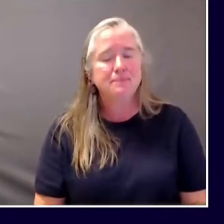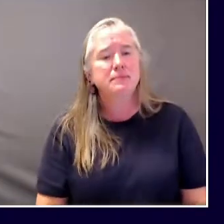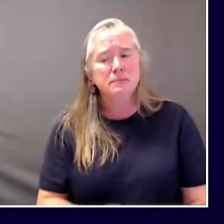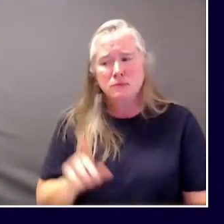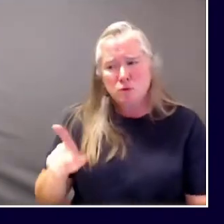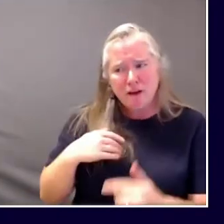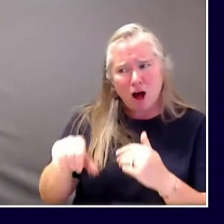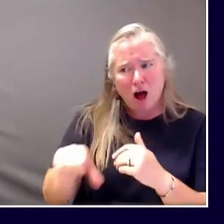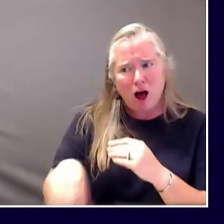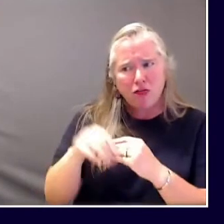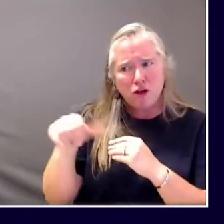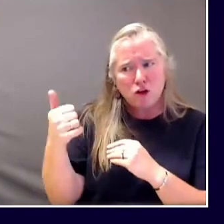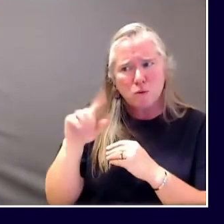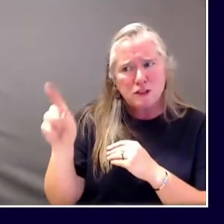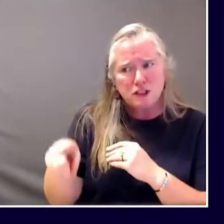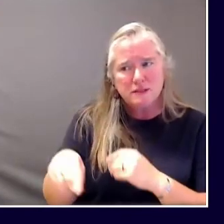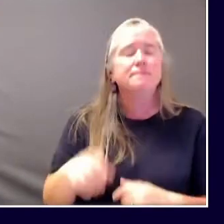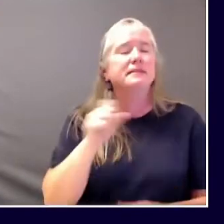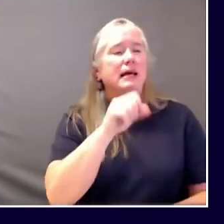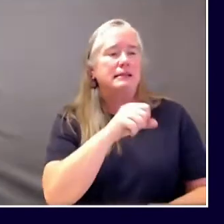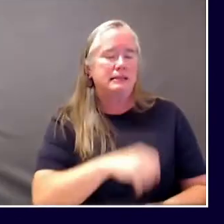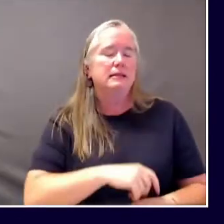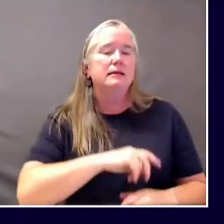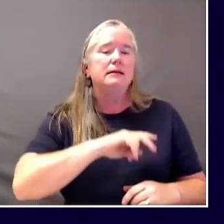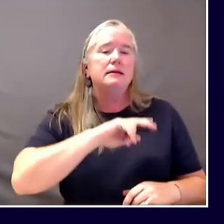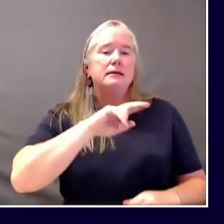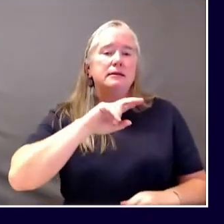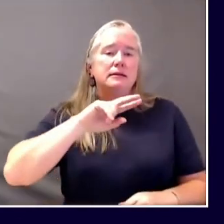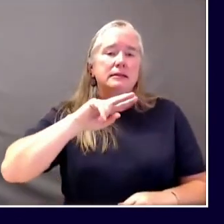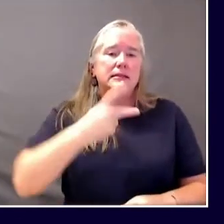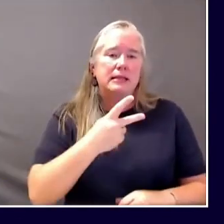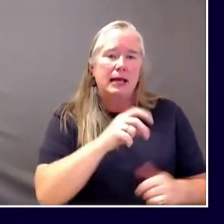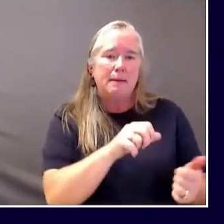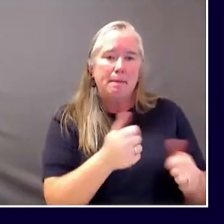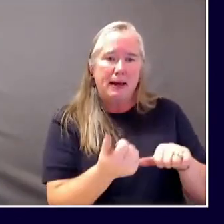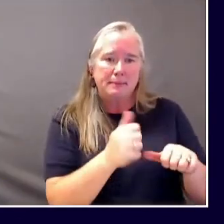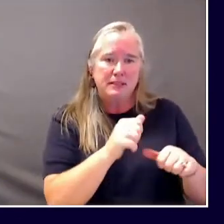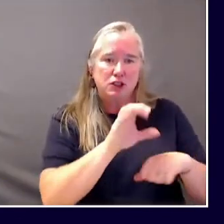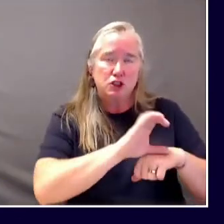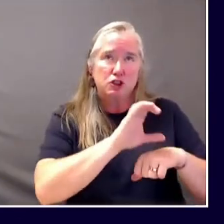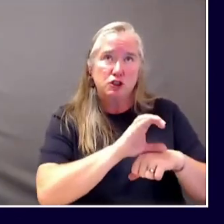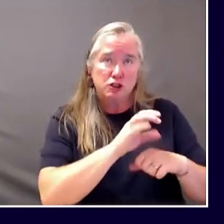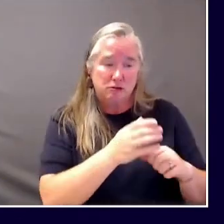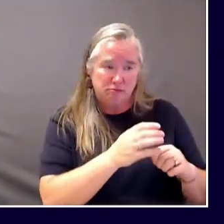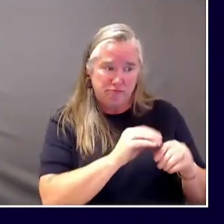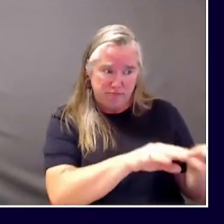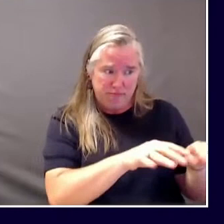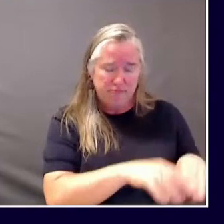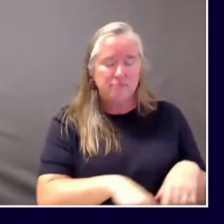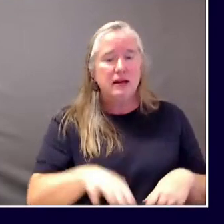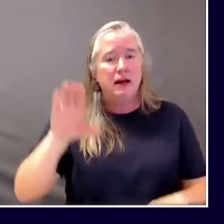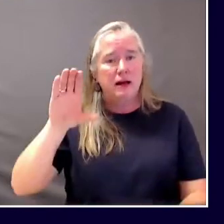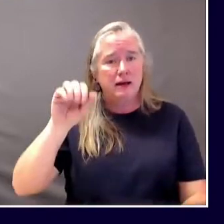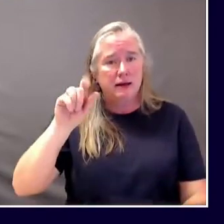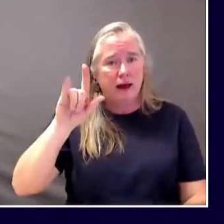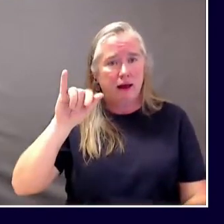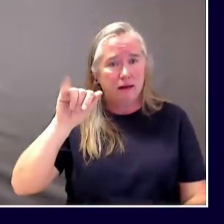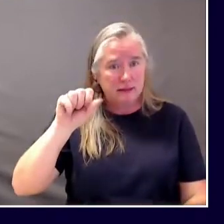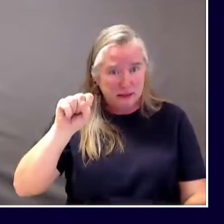the outbreak at second Baptist church and on the increasing